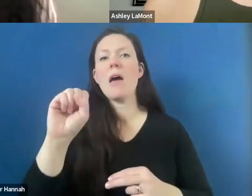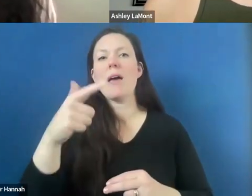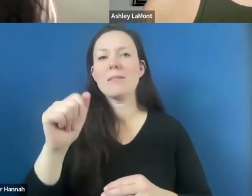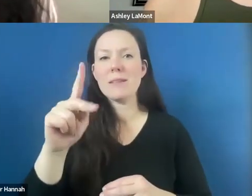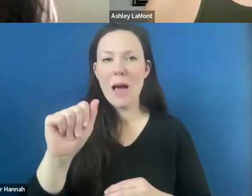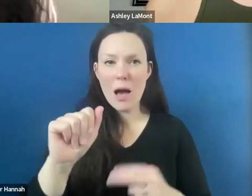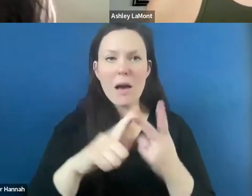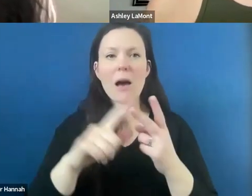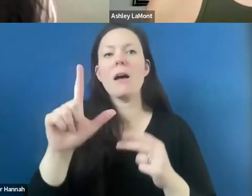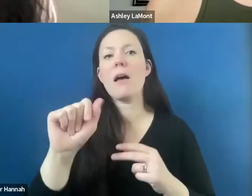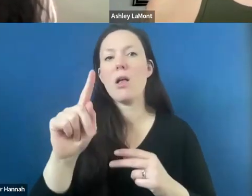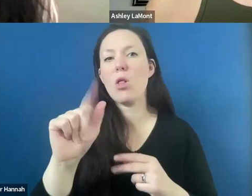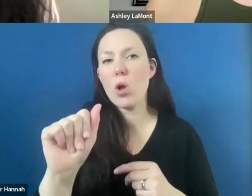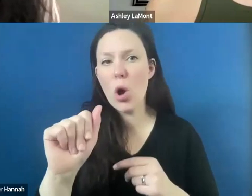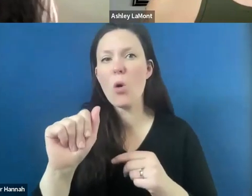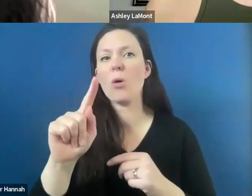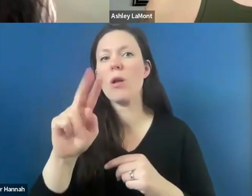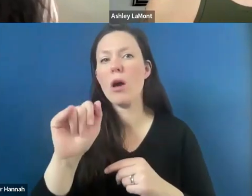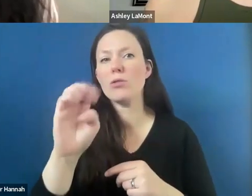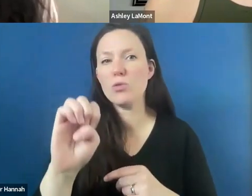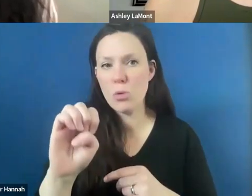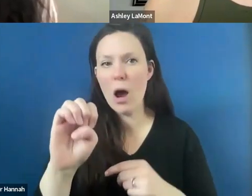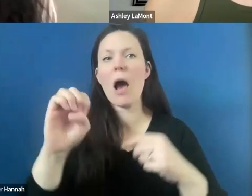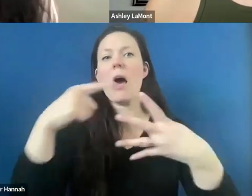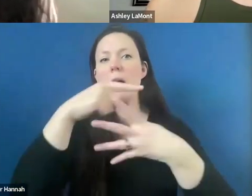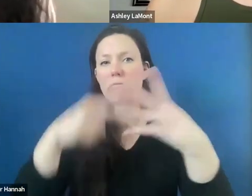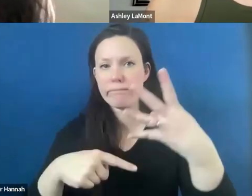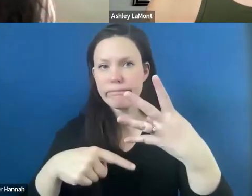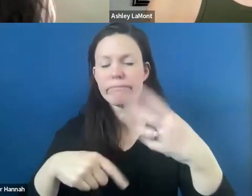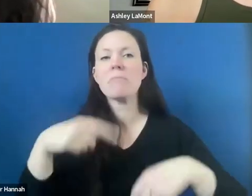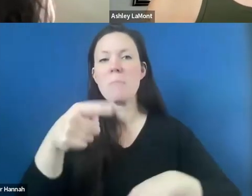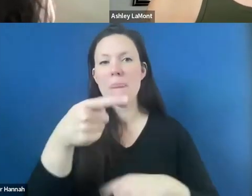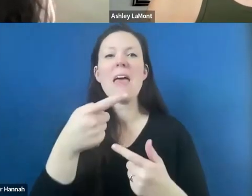They are a lifelong Oklahoman living on the front line of the climate crisis and fossil fuel extraction.